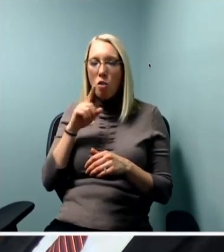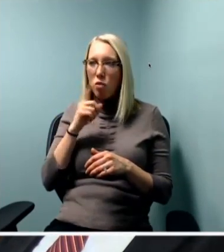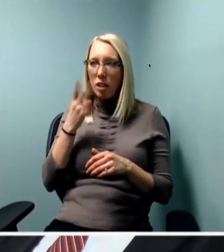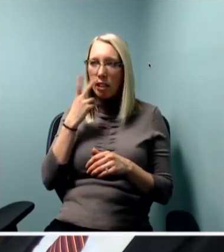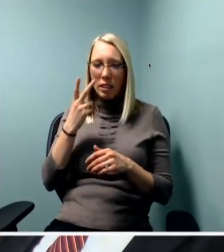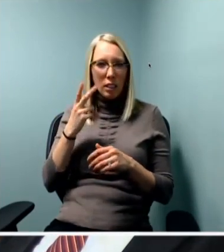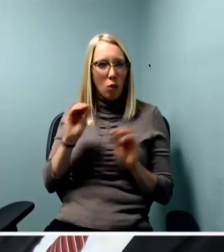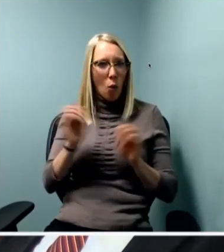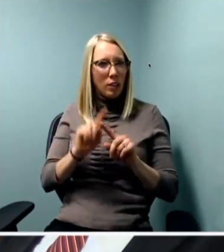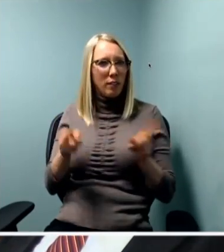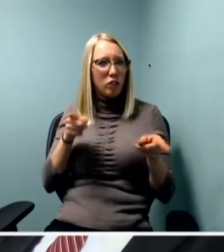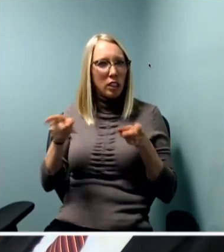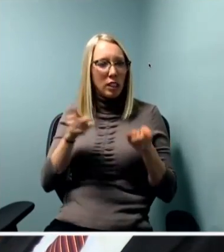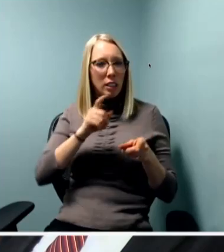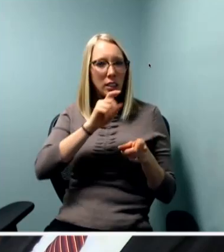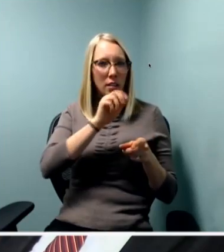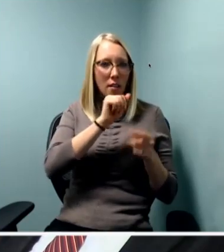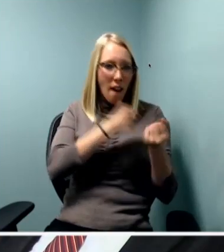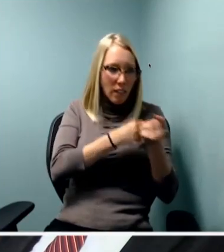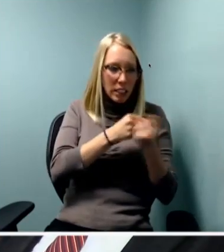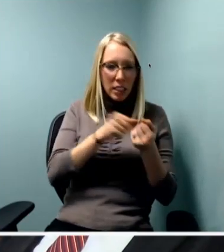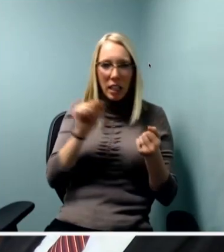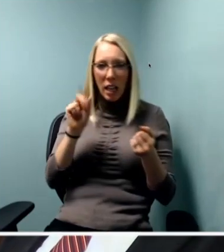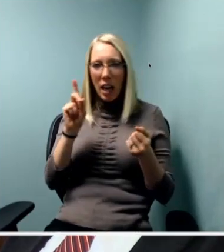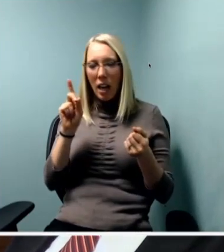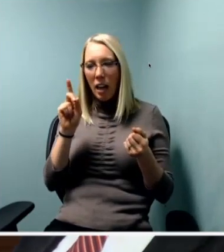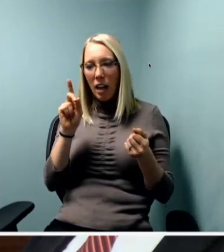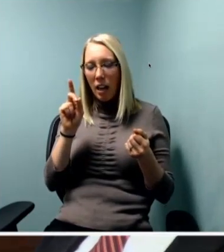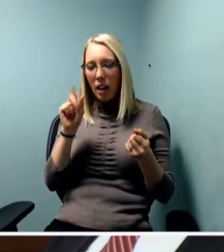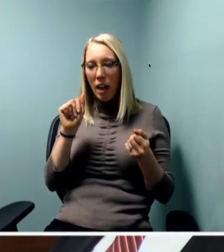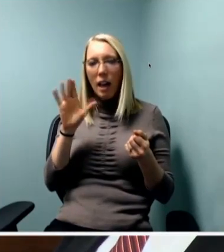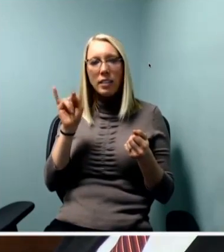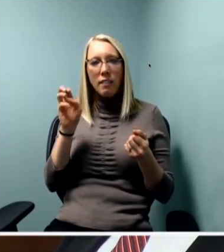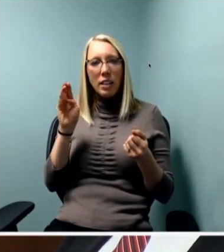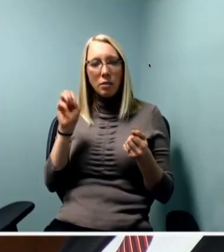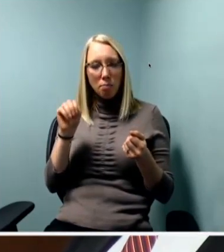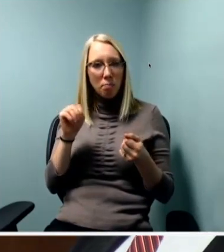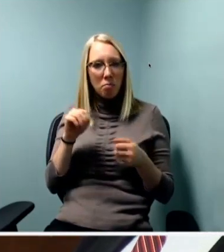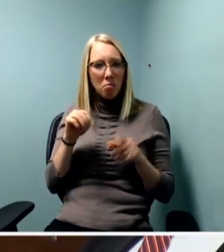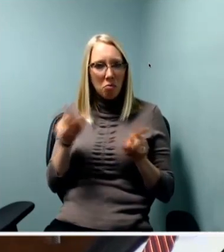There's no distinction, because they're both advocating for something.